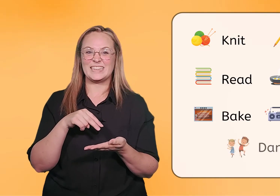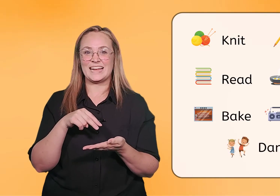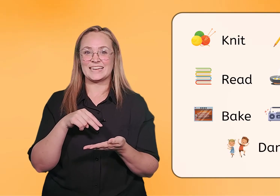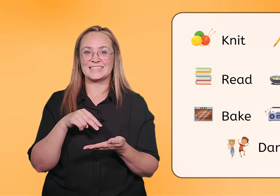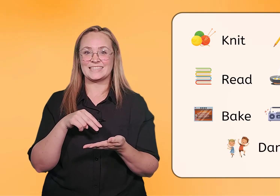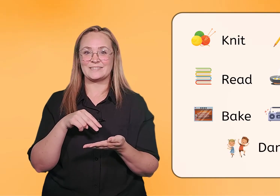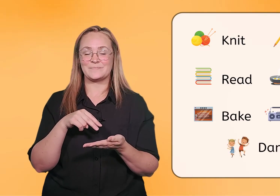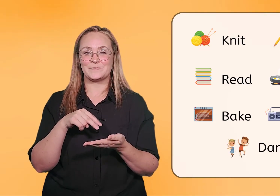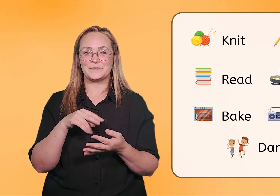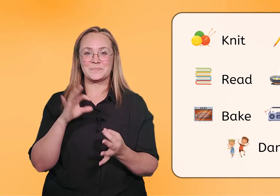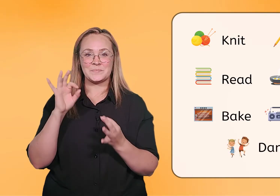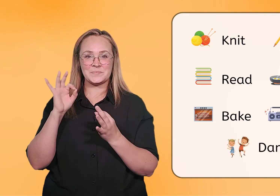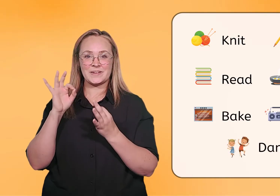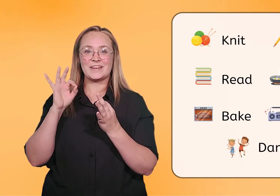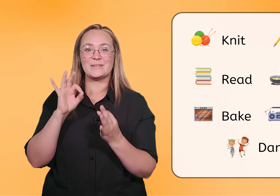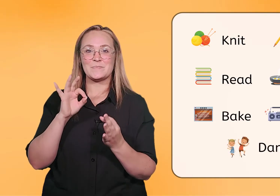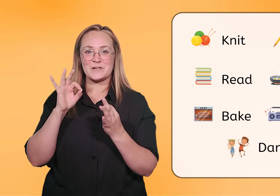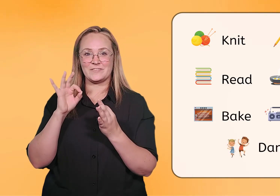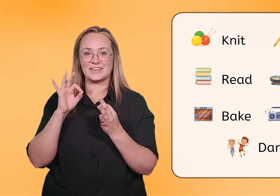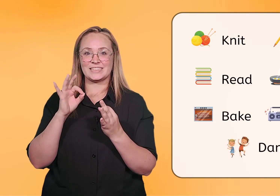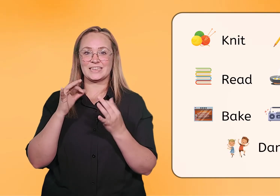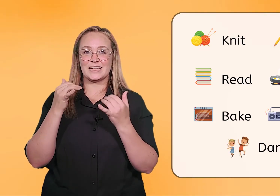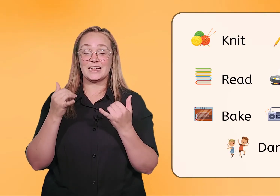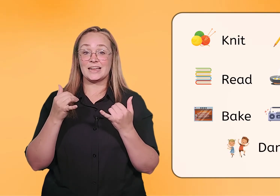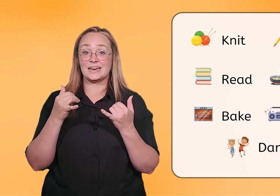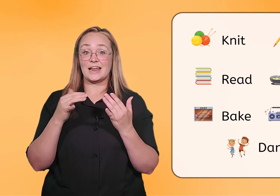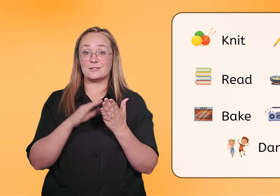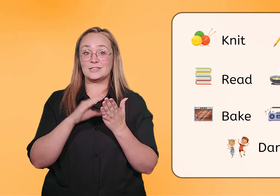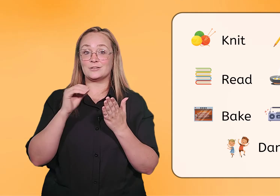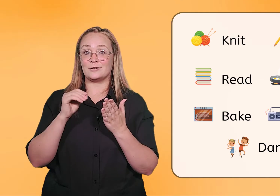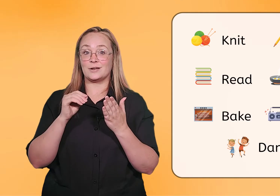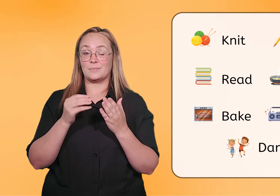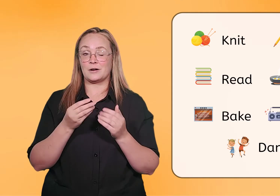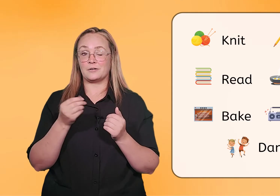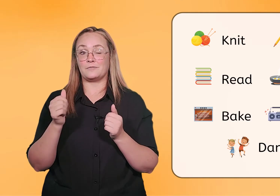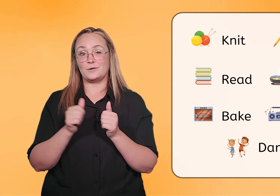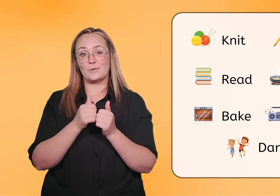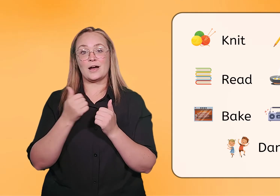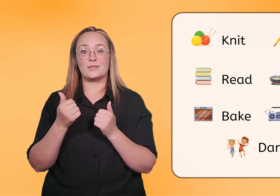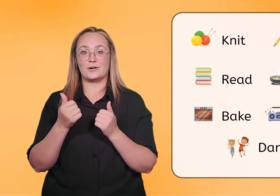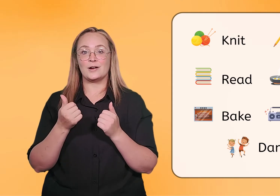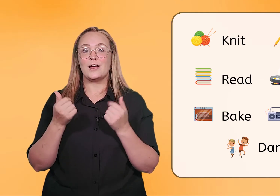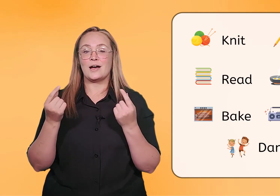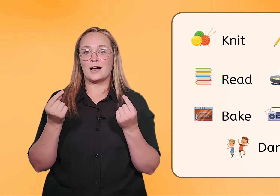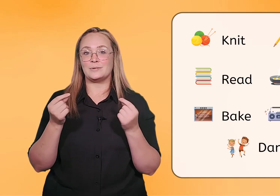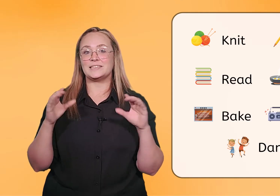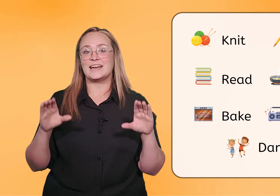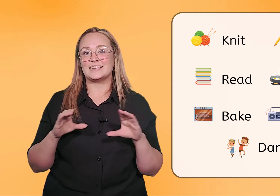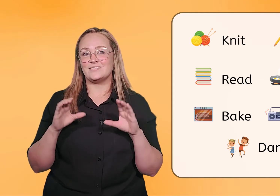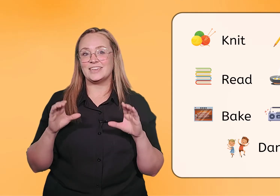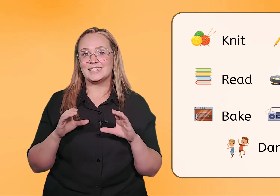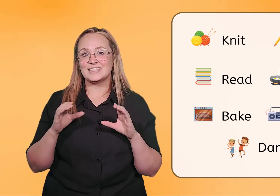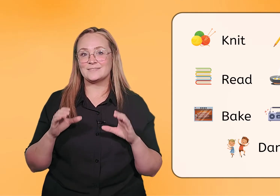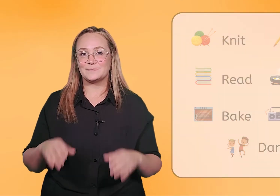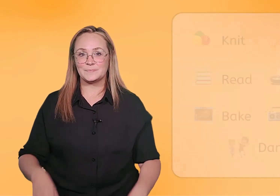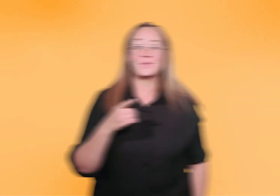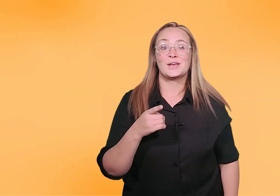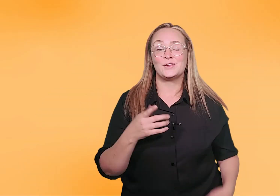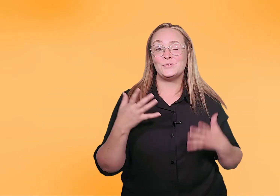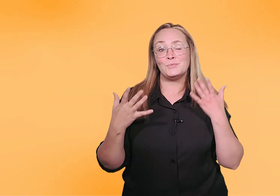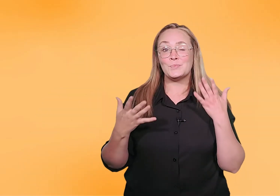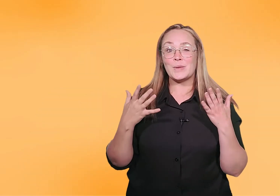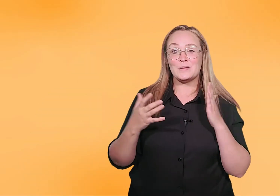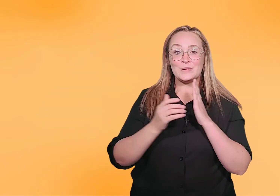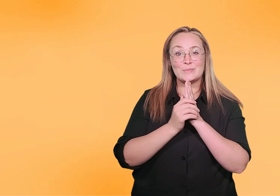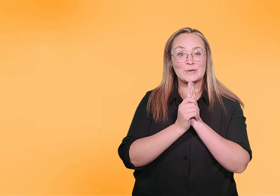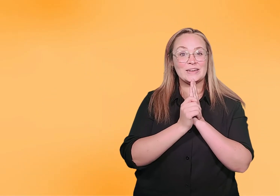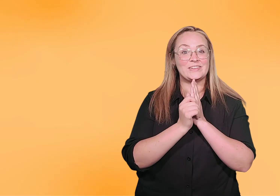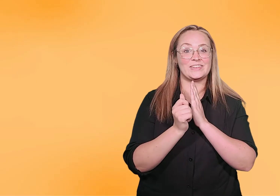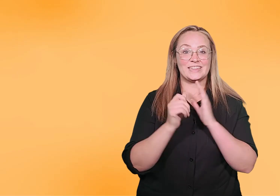Dance. Perfect. Now let's learn about a few other hobbies and activities. You might be pretty good